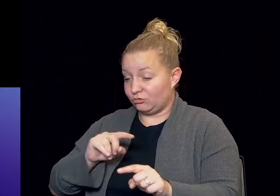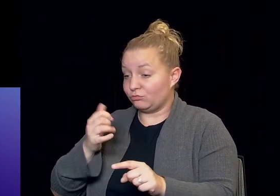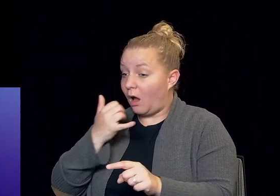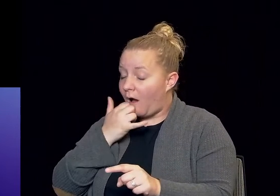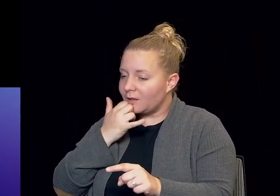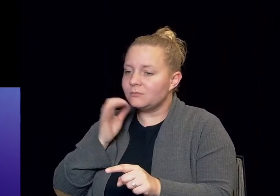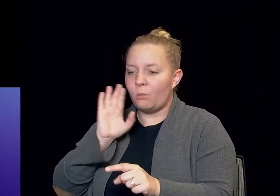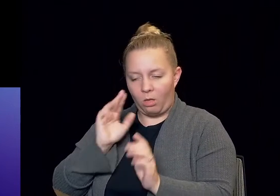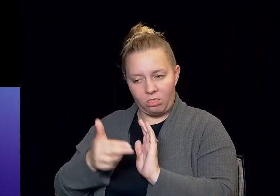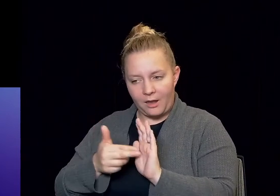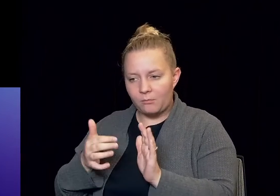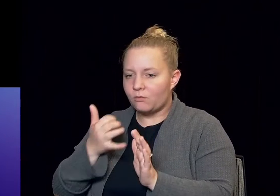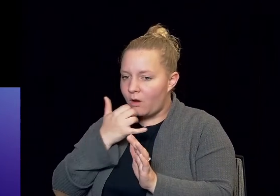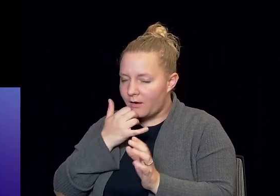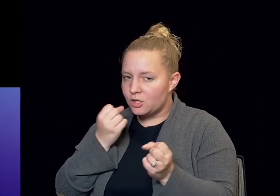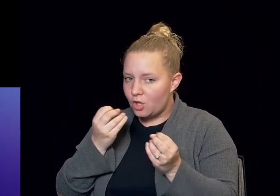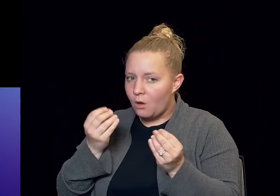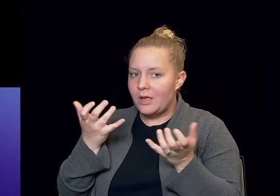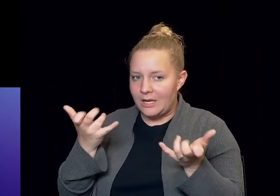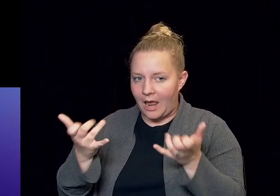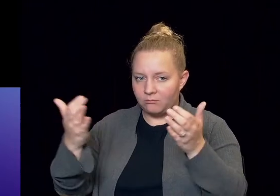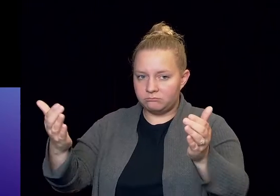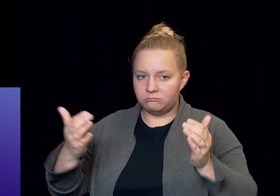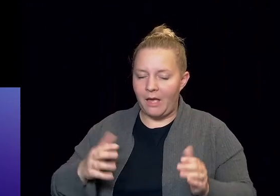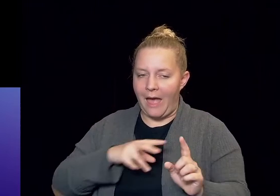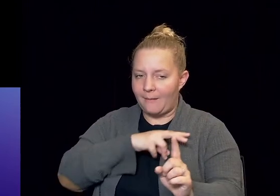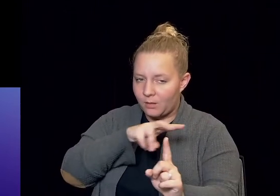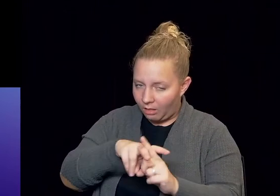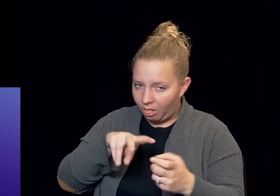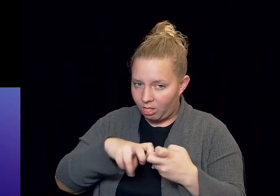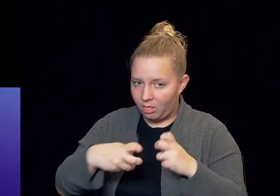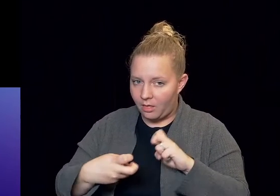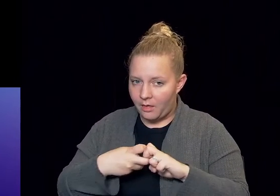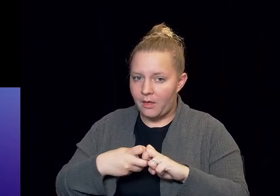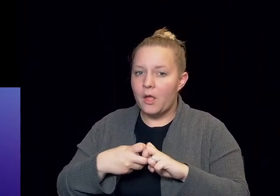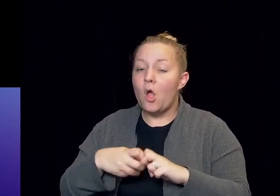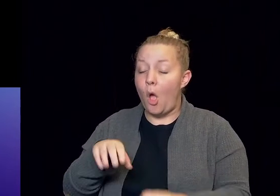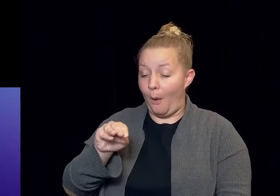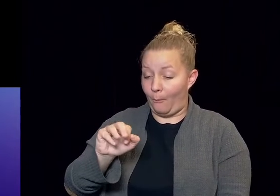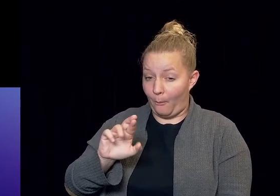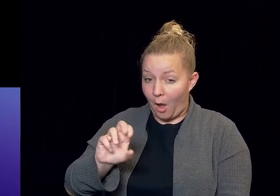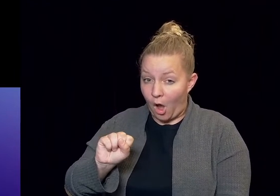All right, word problems. The weight of an object on Mars is about 2/5 of its weight on Earth. So,